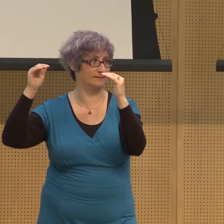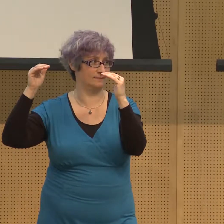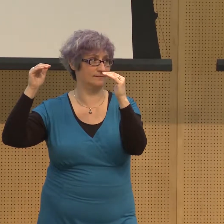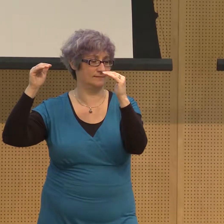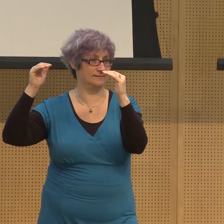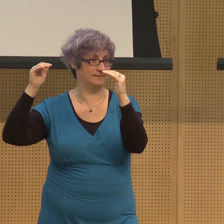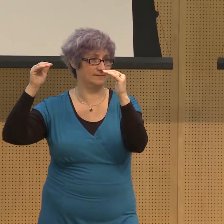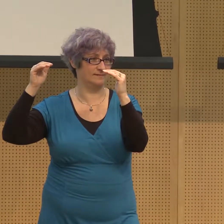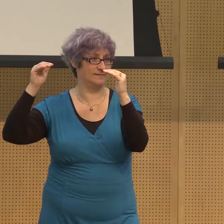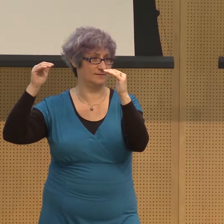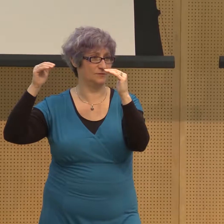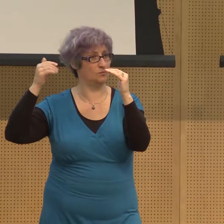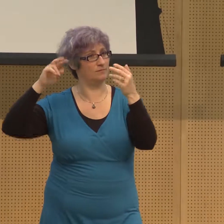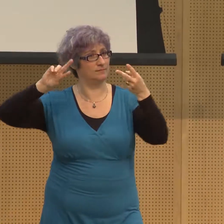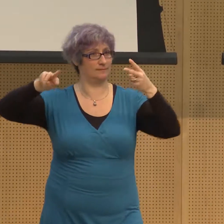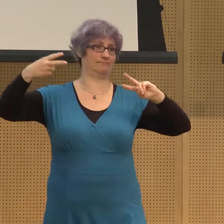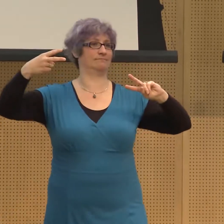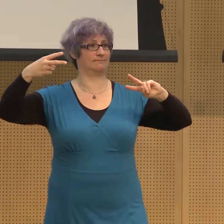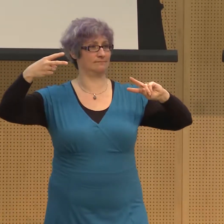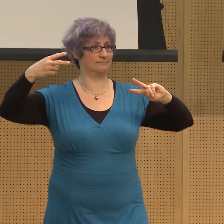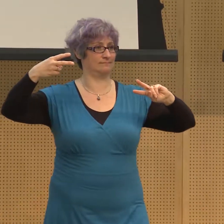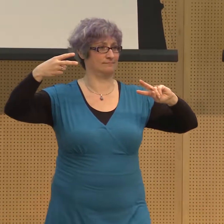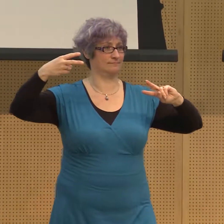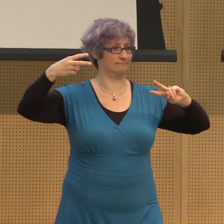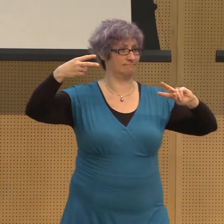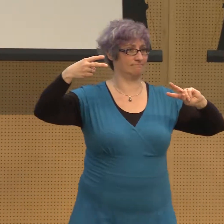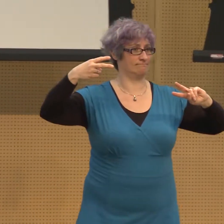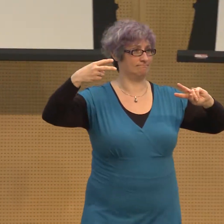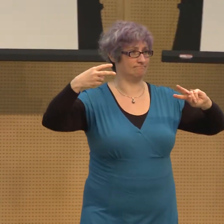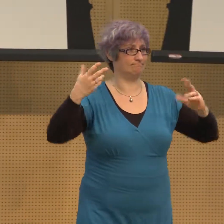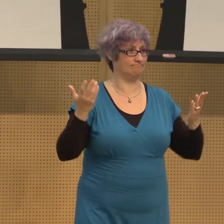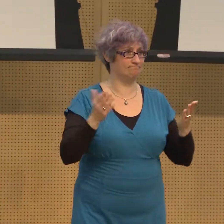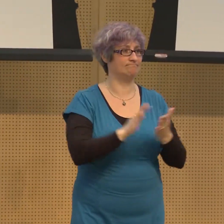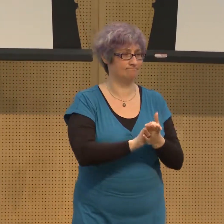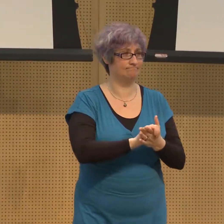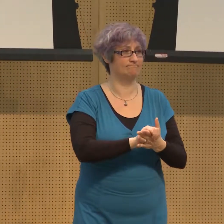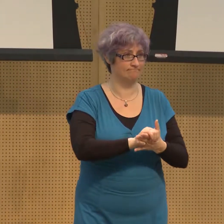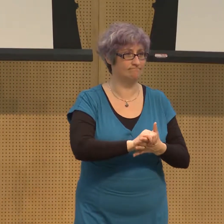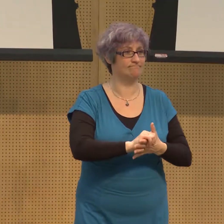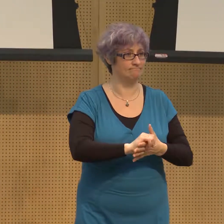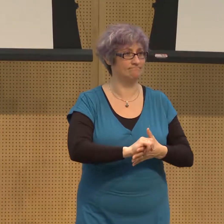at the graduate level, that is. So, things kind of flip.